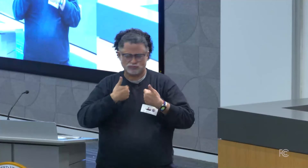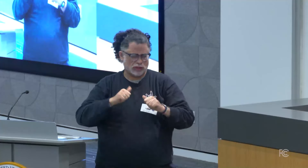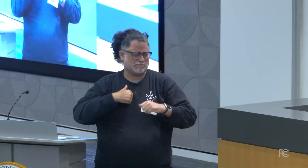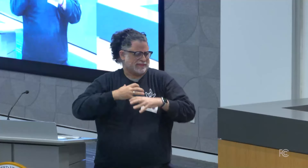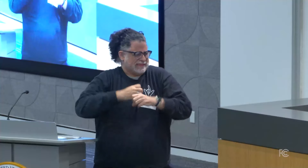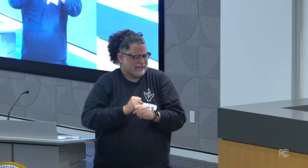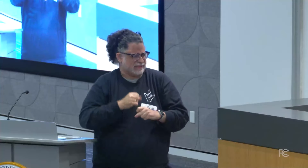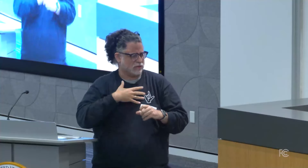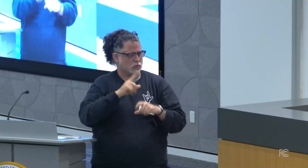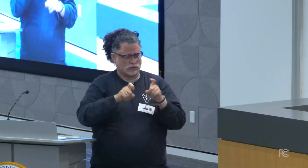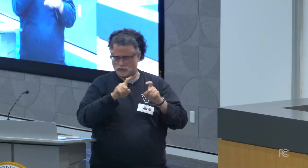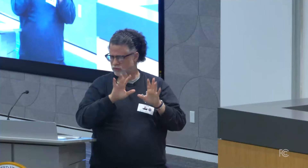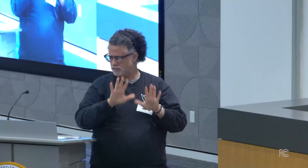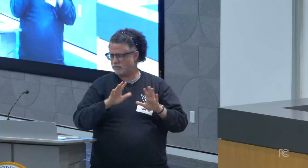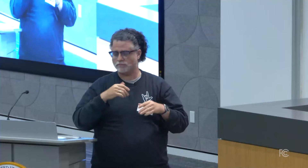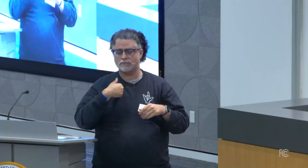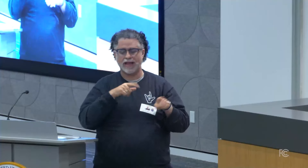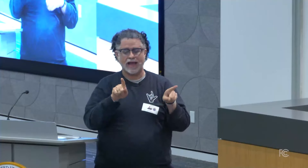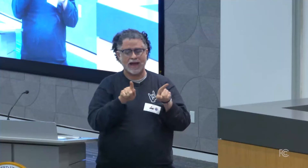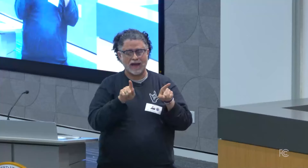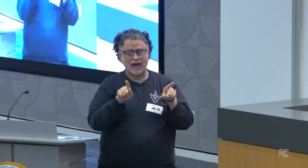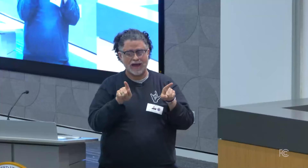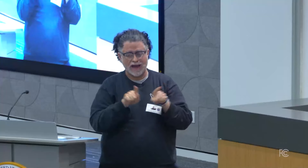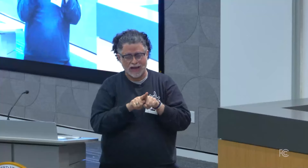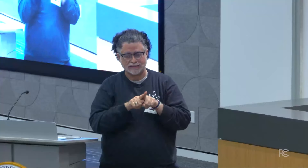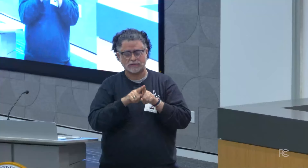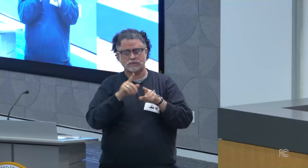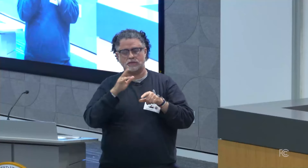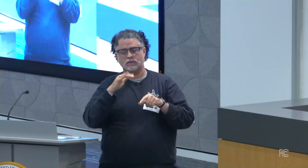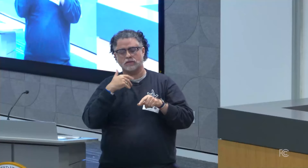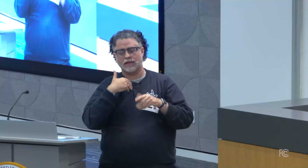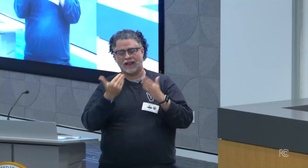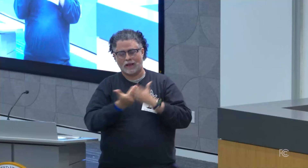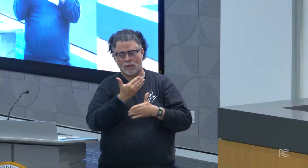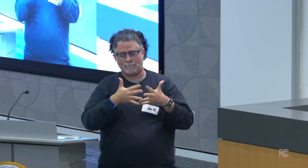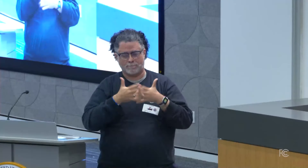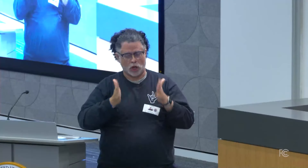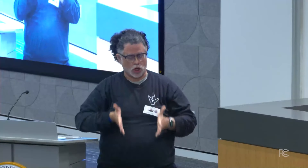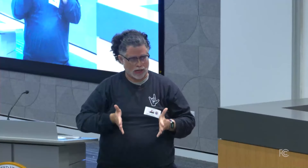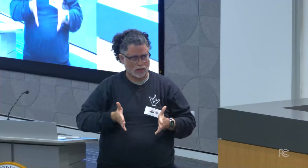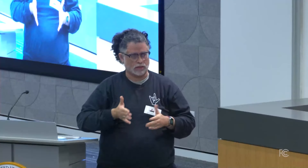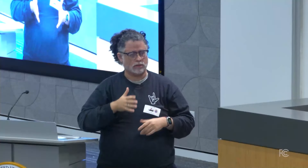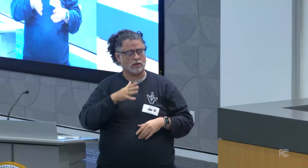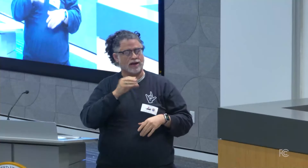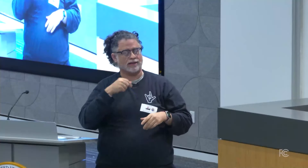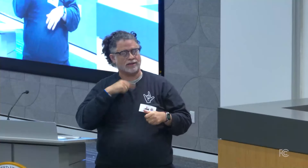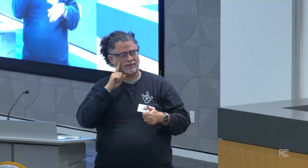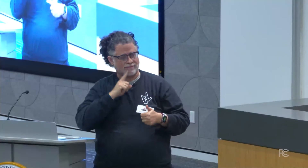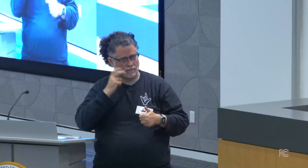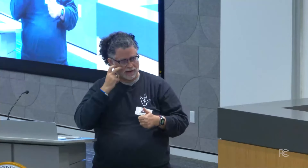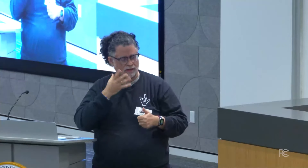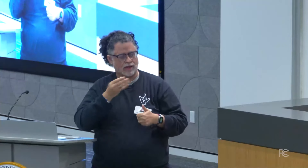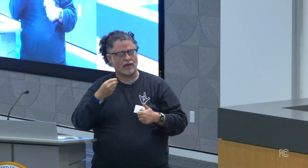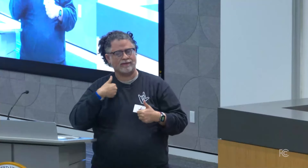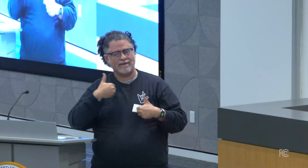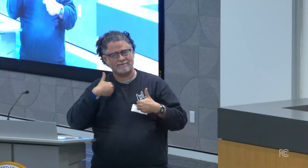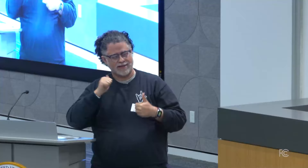HAIR WITH GLASSES. LATINO. 40S. IN AGE. AND MALE. SORRY; I FORGOT THAT PART.